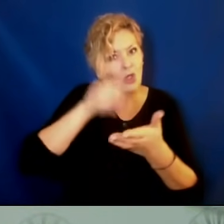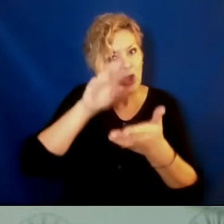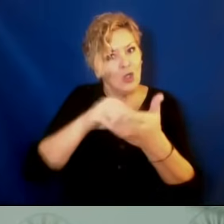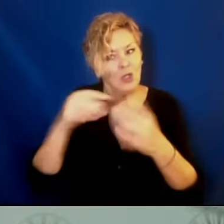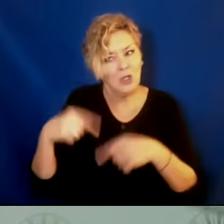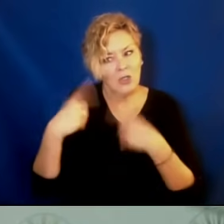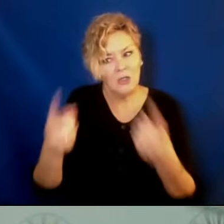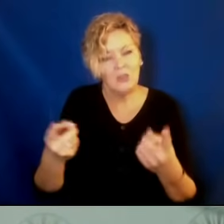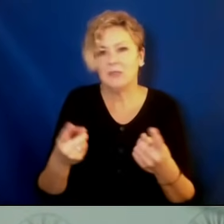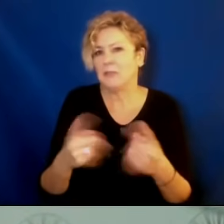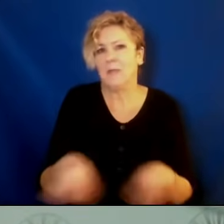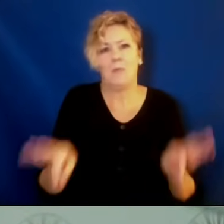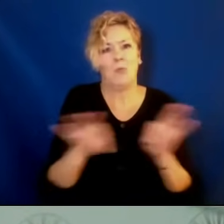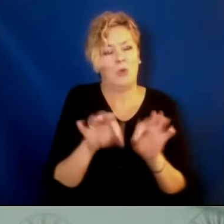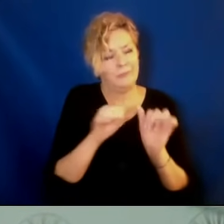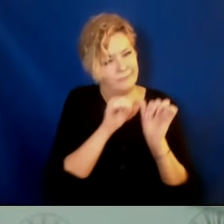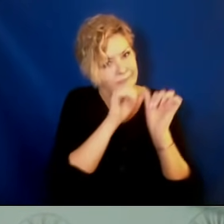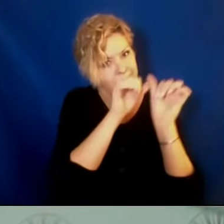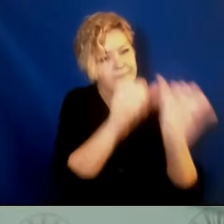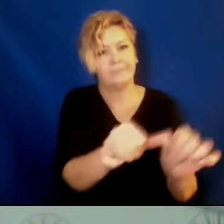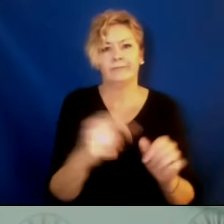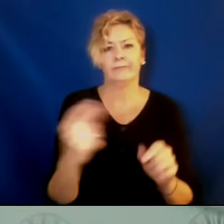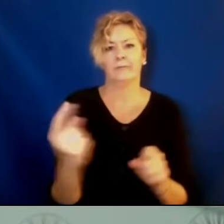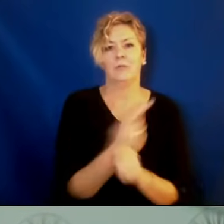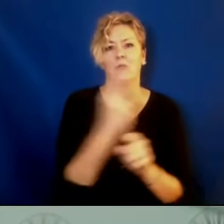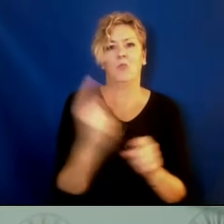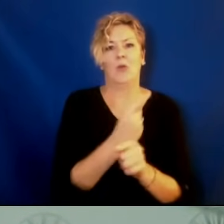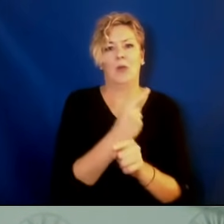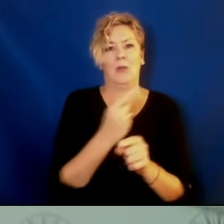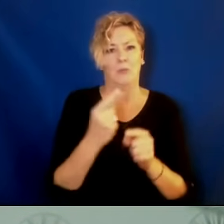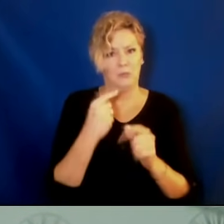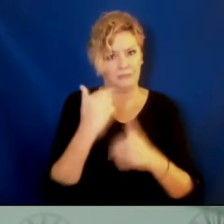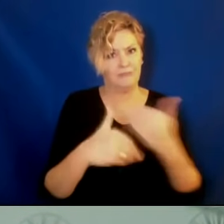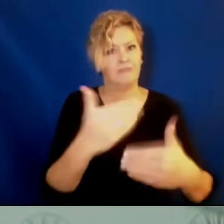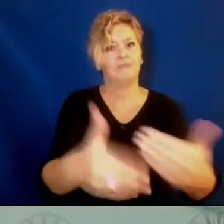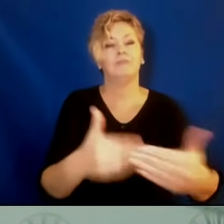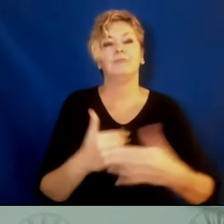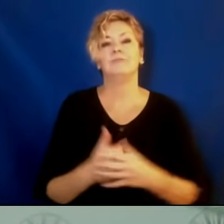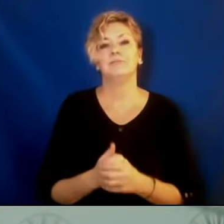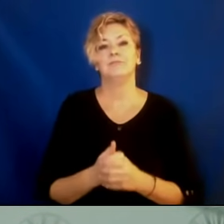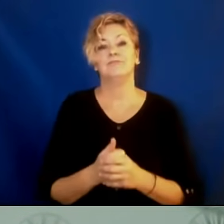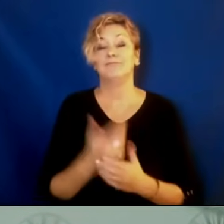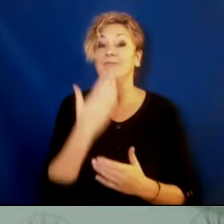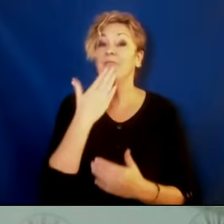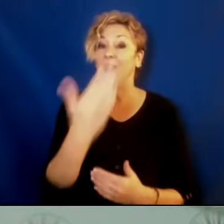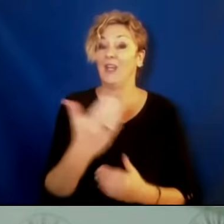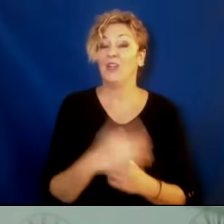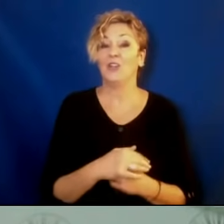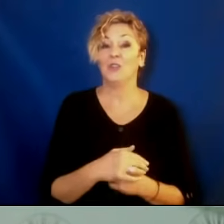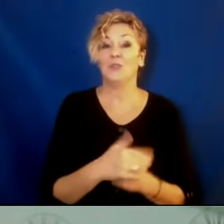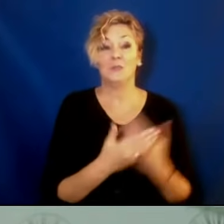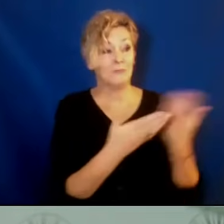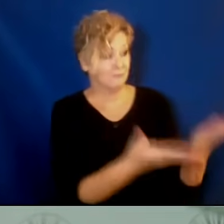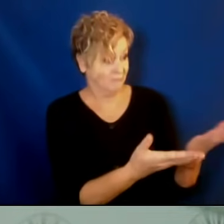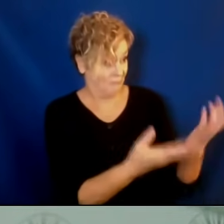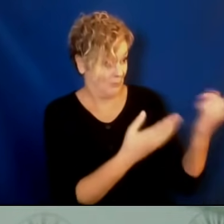Please remember public health is here to help, not to judge. Just a close, I just want to acknowledge that